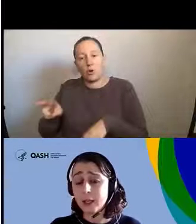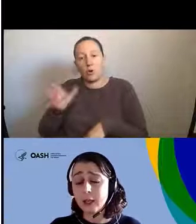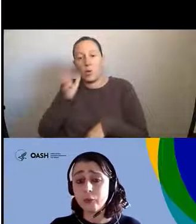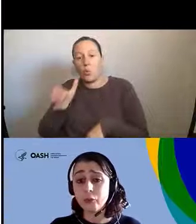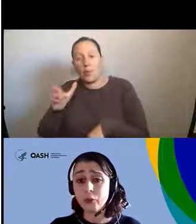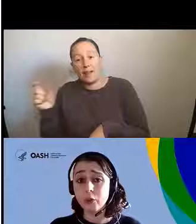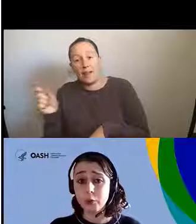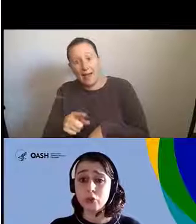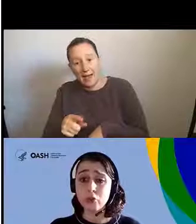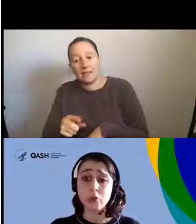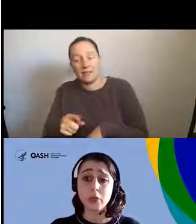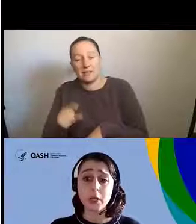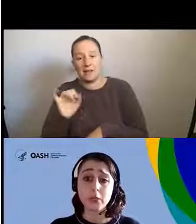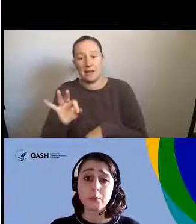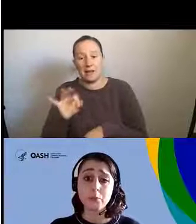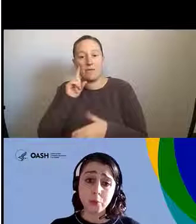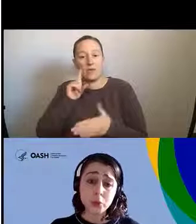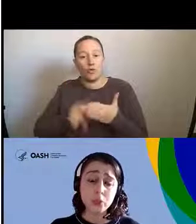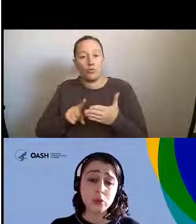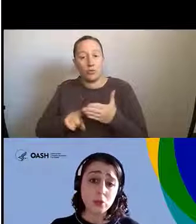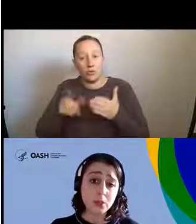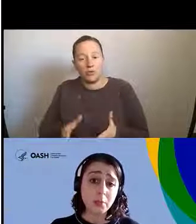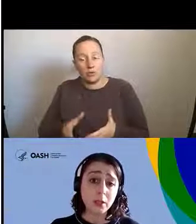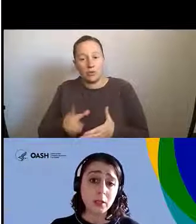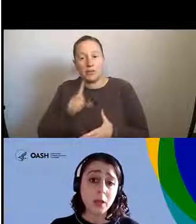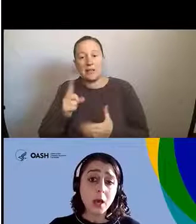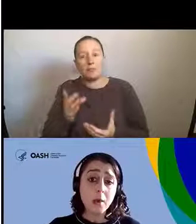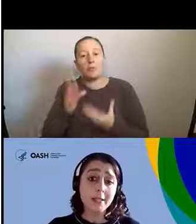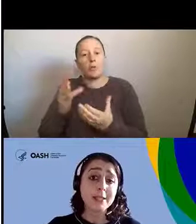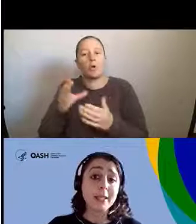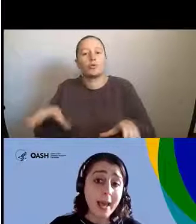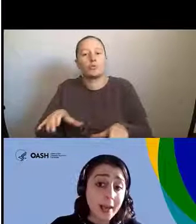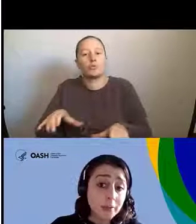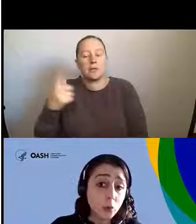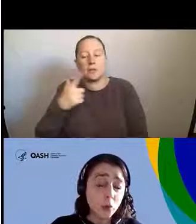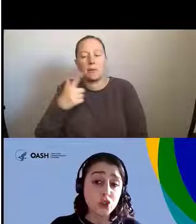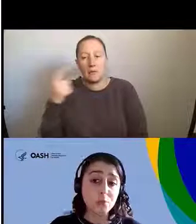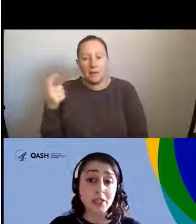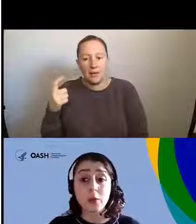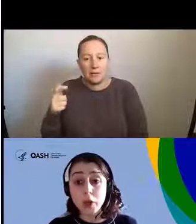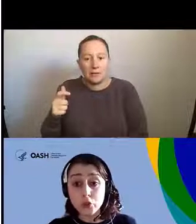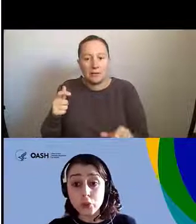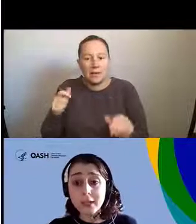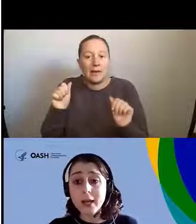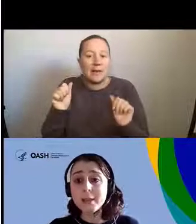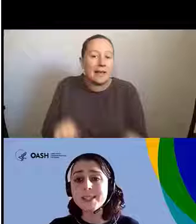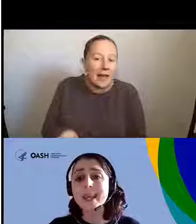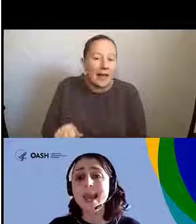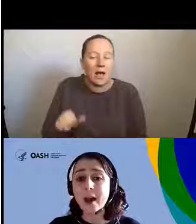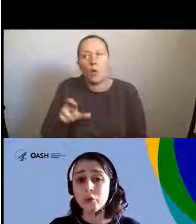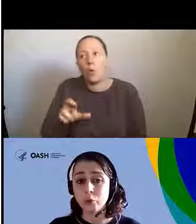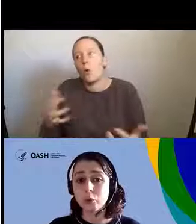if the researcher is proposing to do something because they can, or just because they want to, and not because they have to